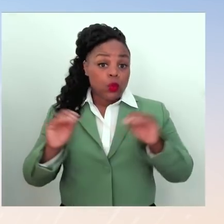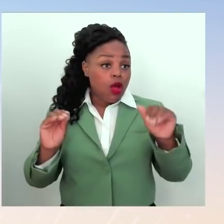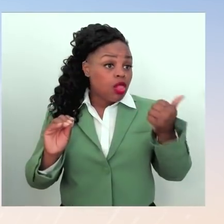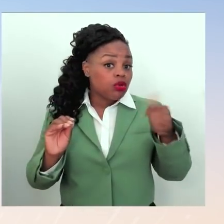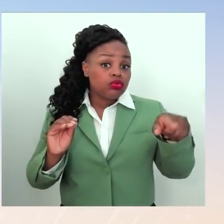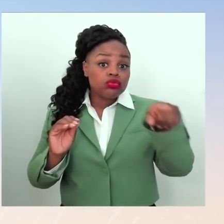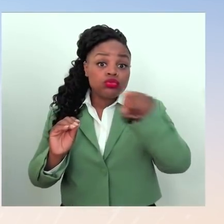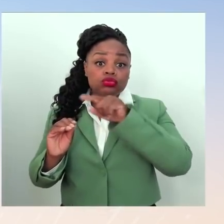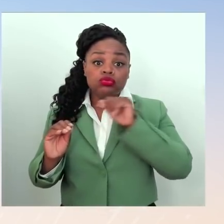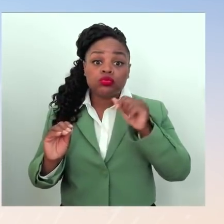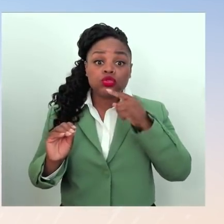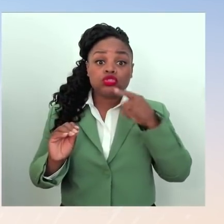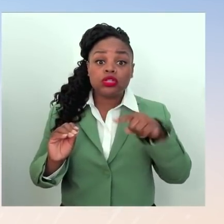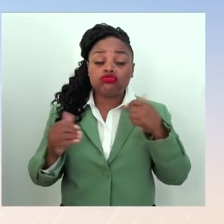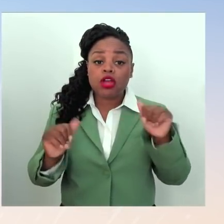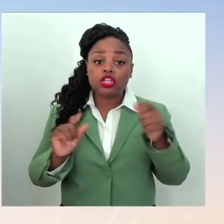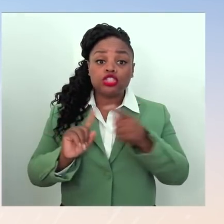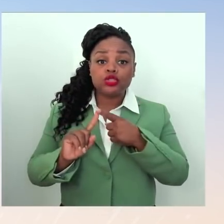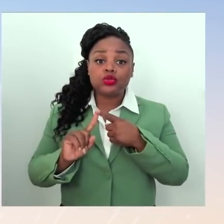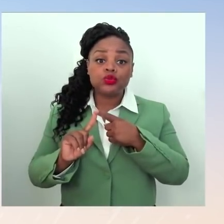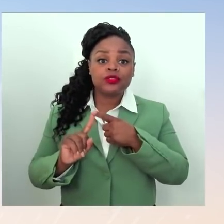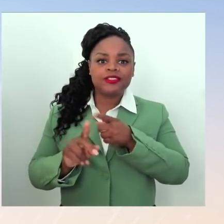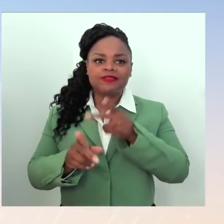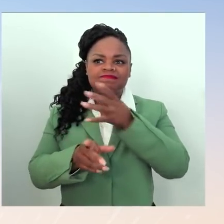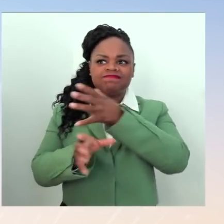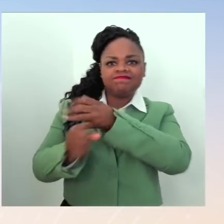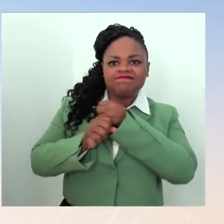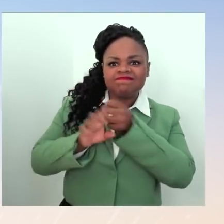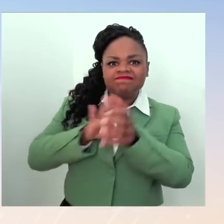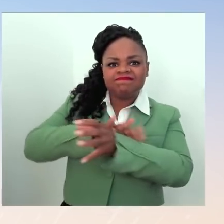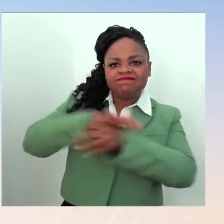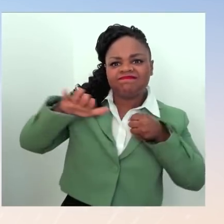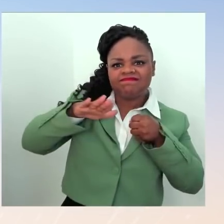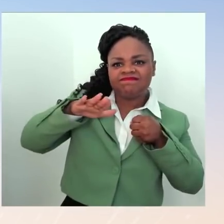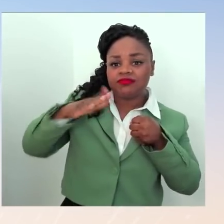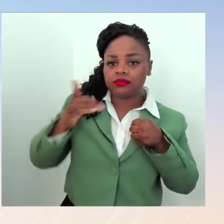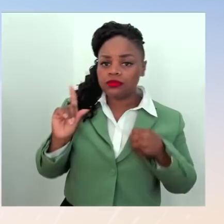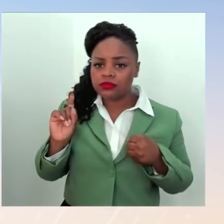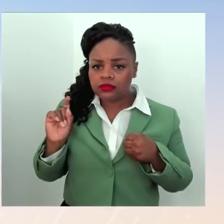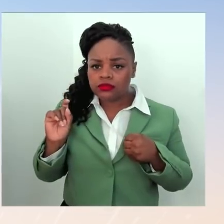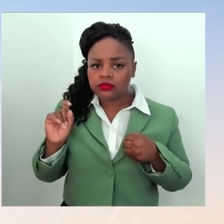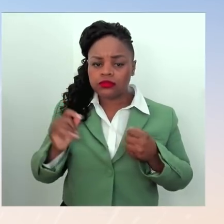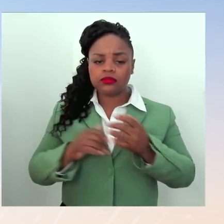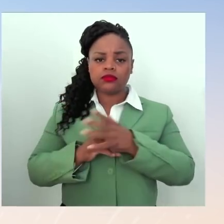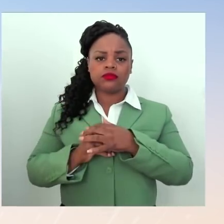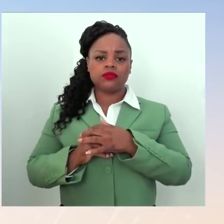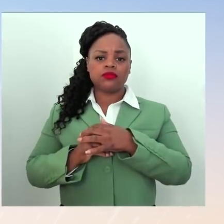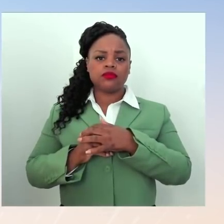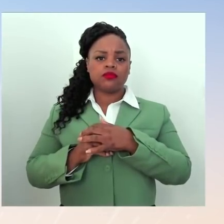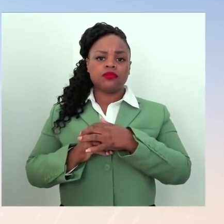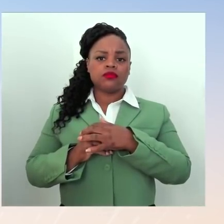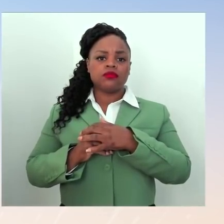I would say that the Privacy Act waiver, which is required for us to be able to speak to any instances.